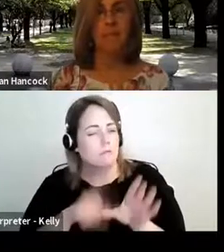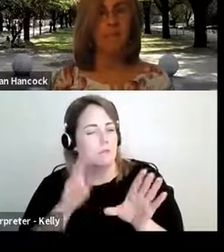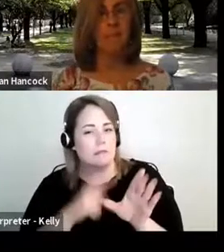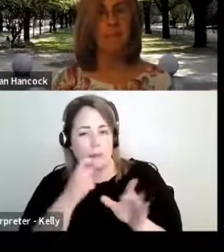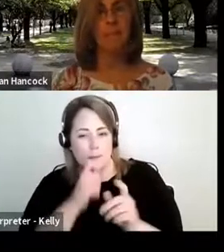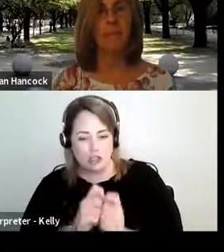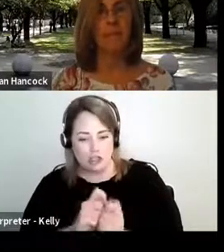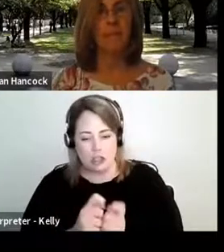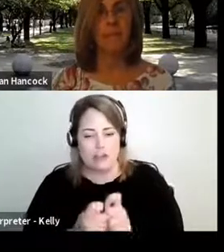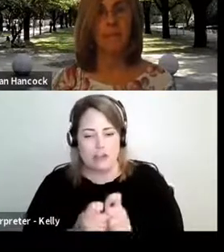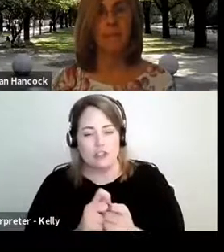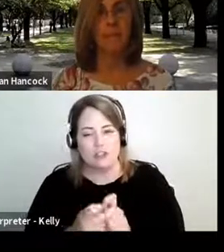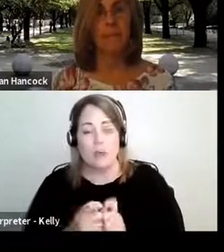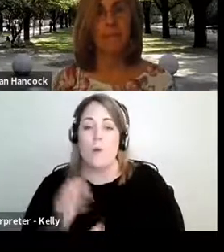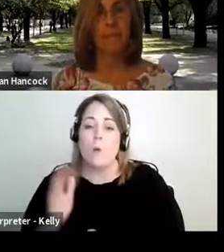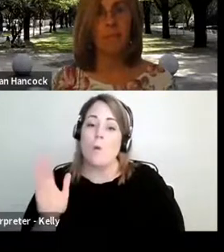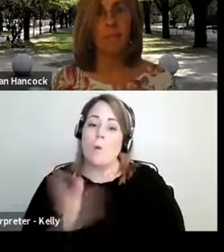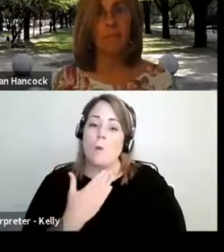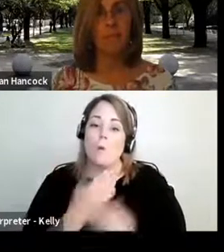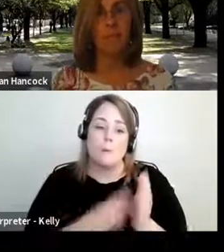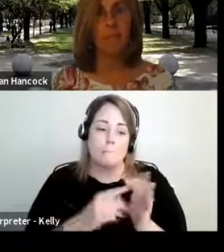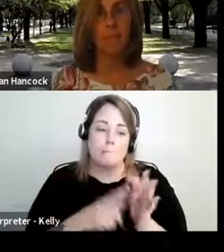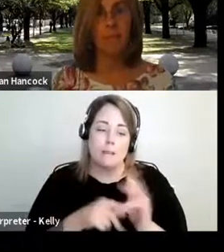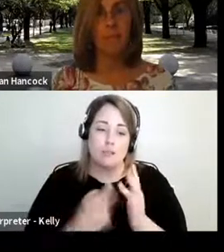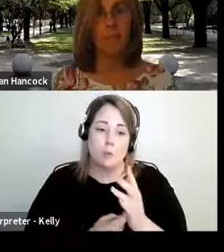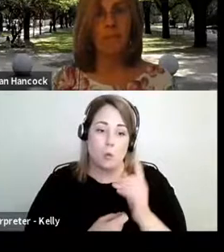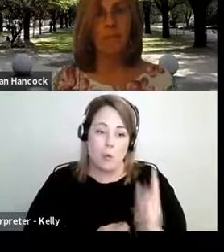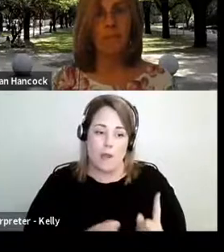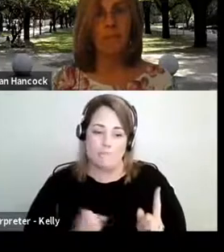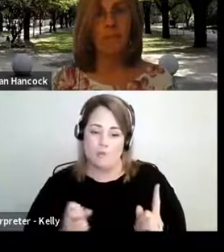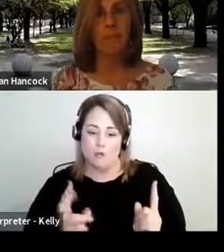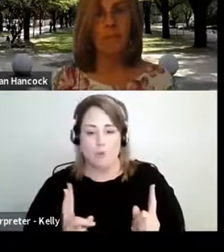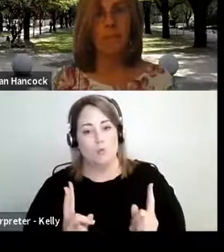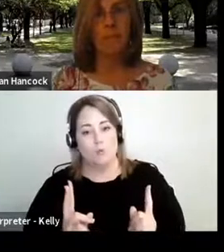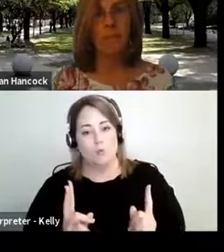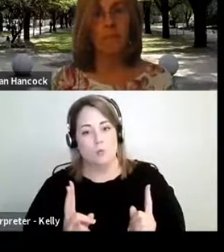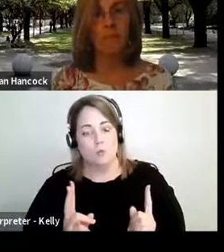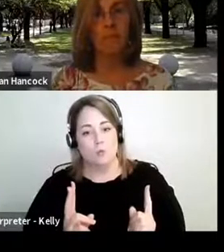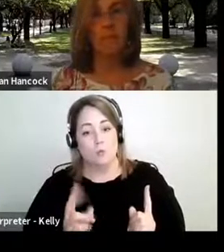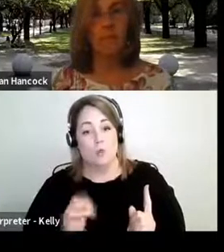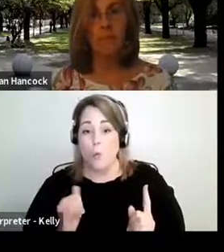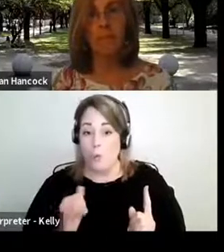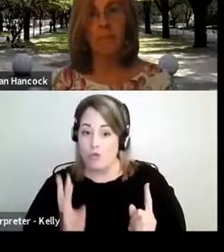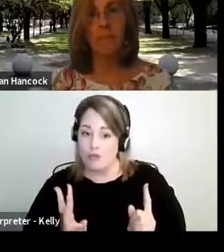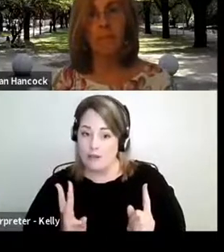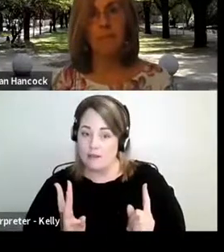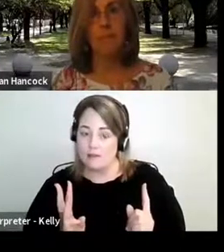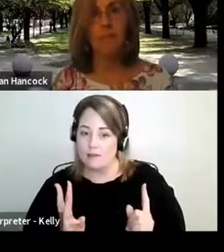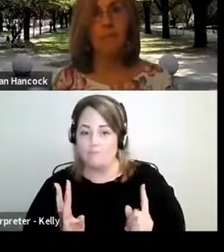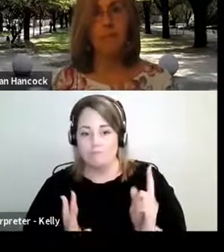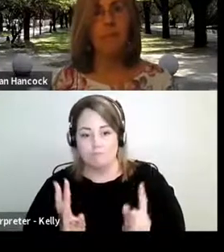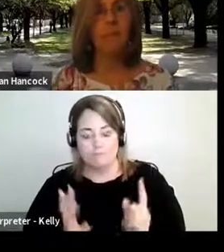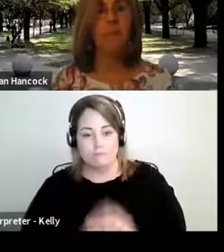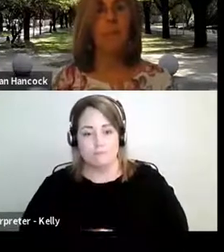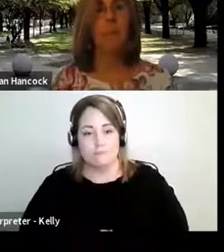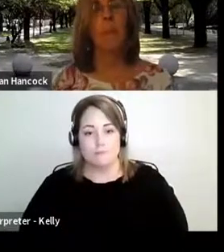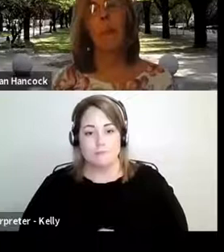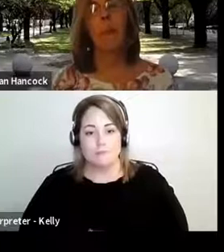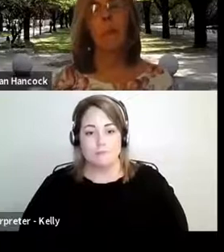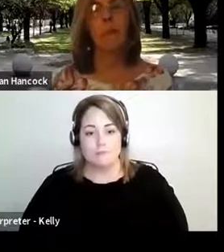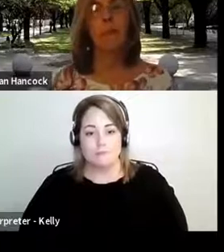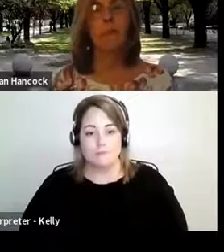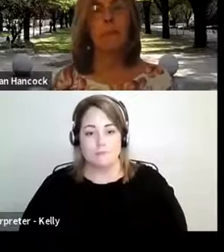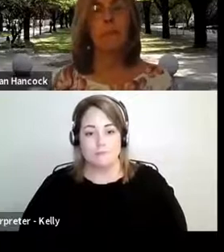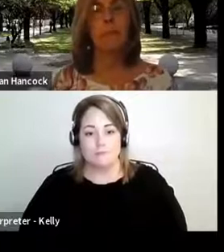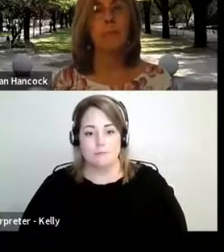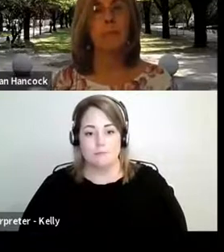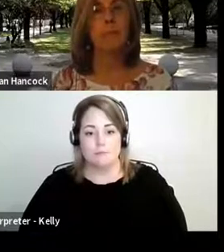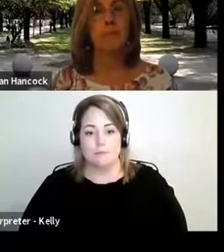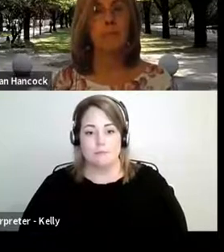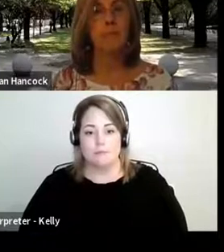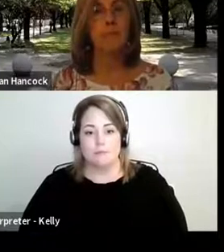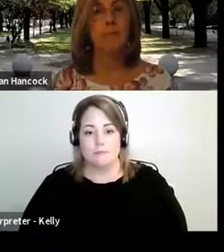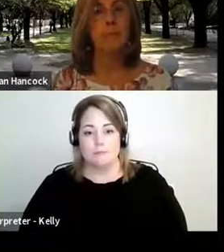all or mentors have at least two mentees, some have three. Yeah. So we have